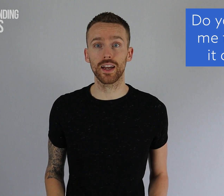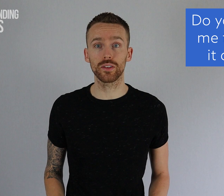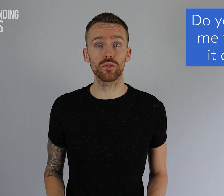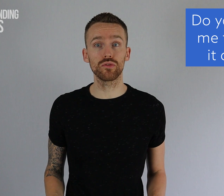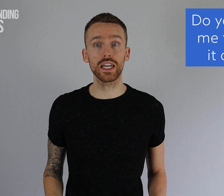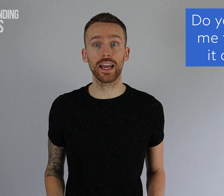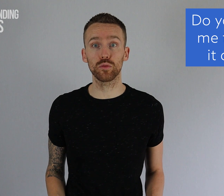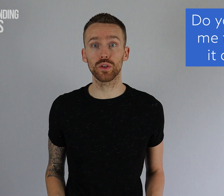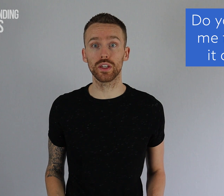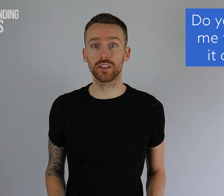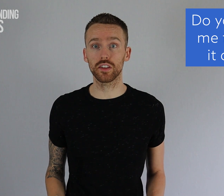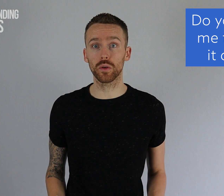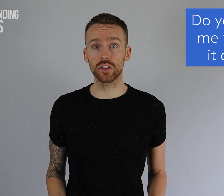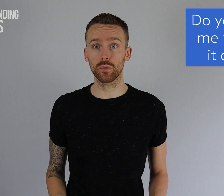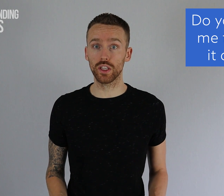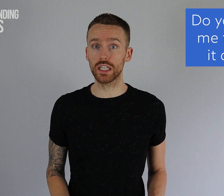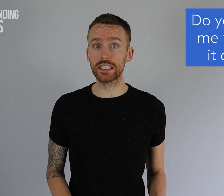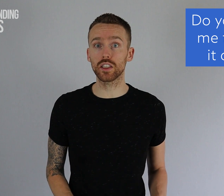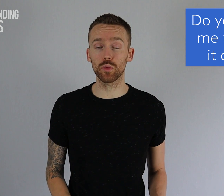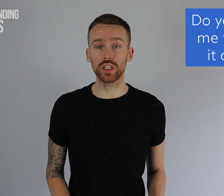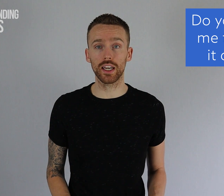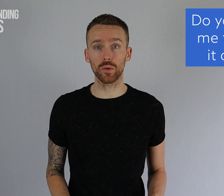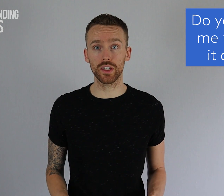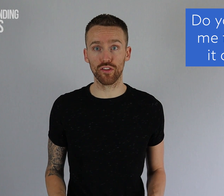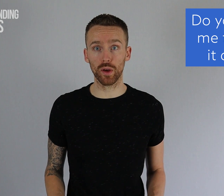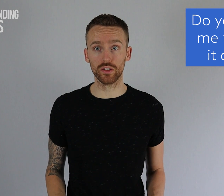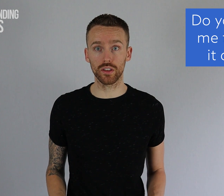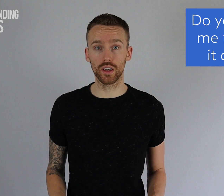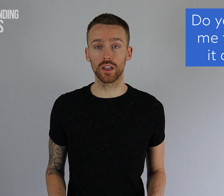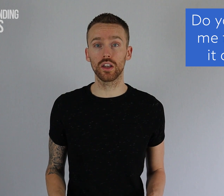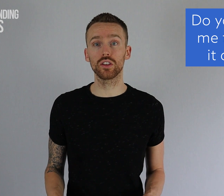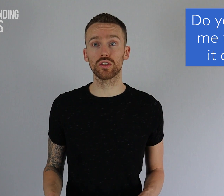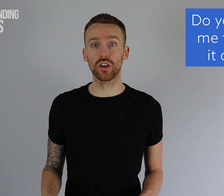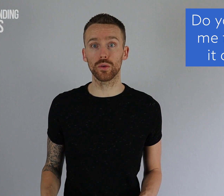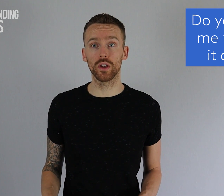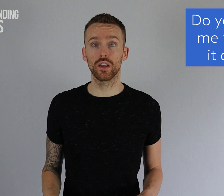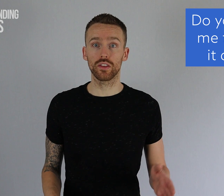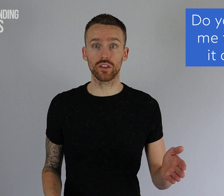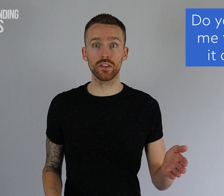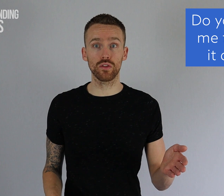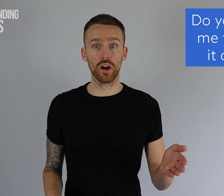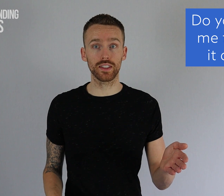down in a situation where you need to communicate with a deaf person, so the sign for write